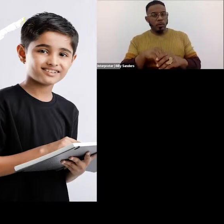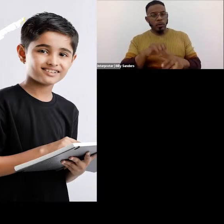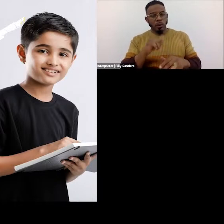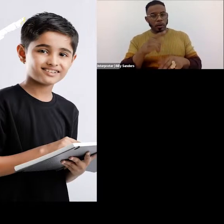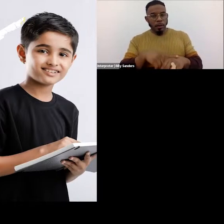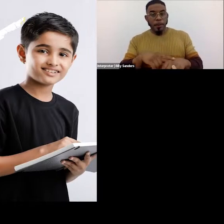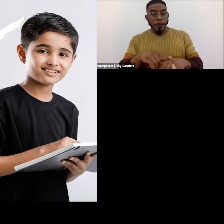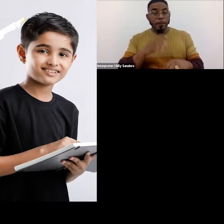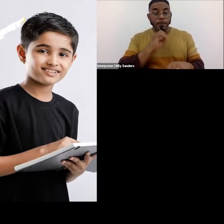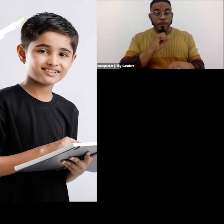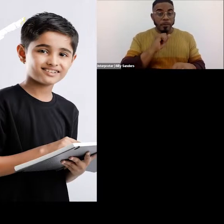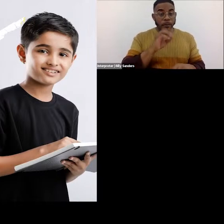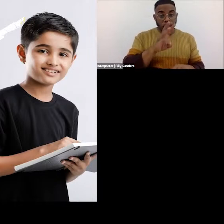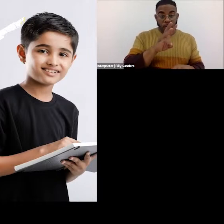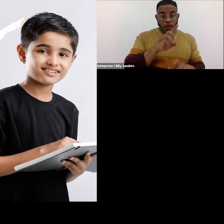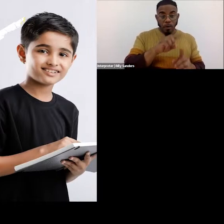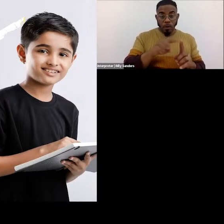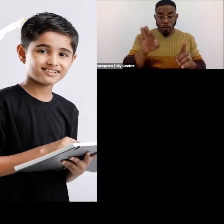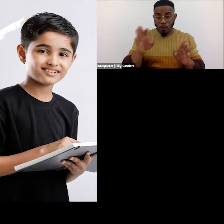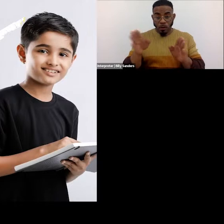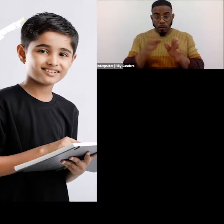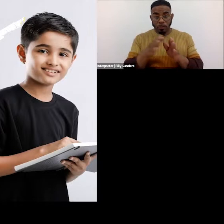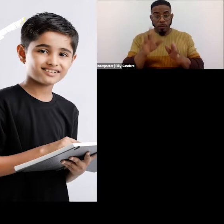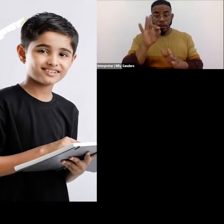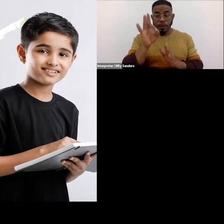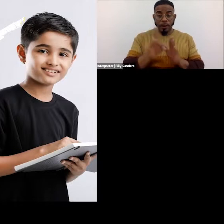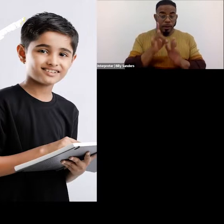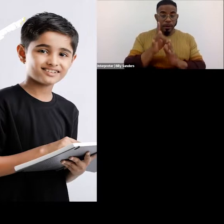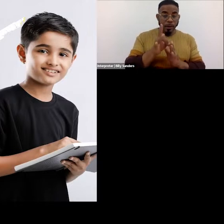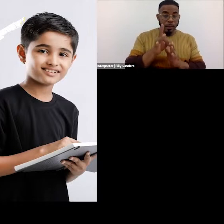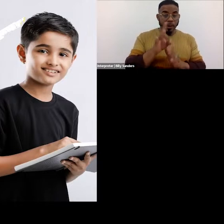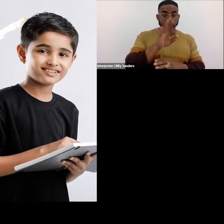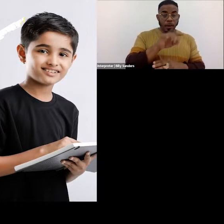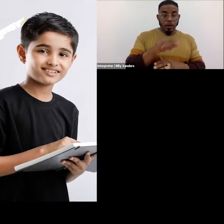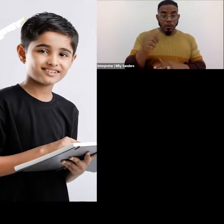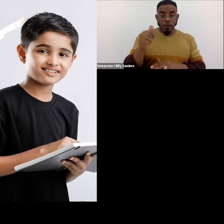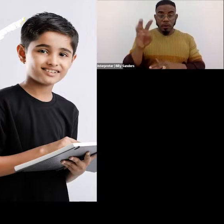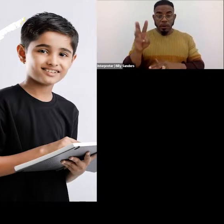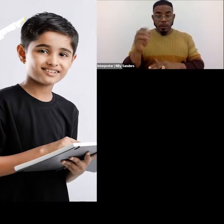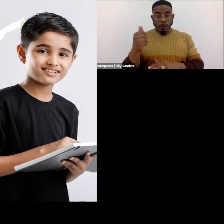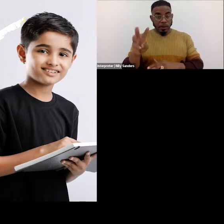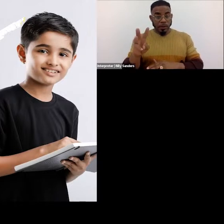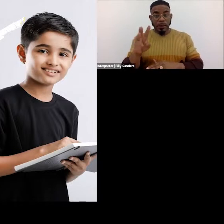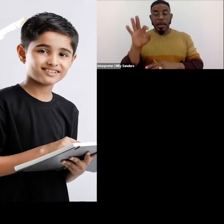The age of six to nine is eight hours, nine to 16 is nine hours,